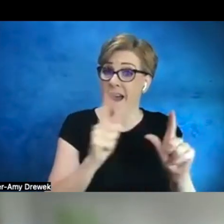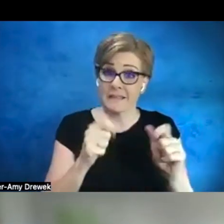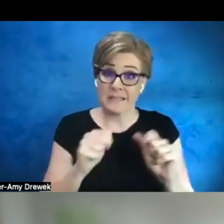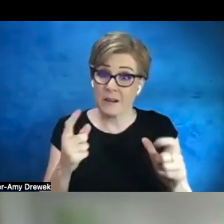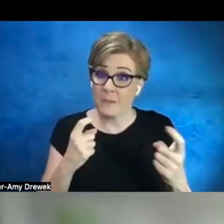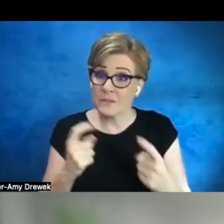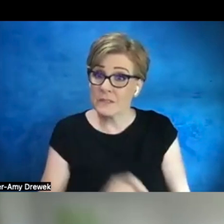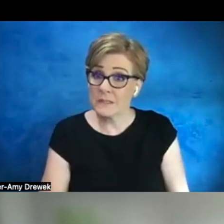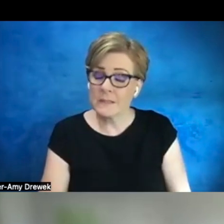Okay. Thank you.